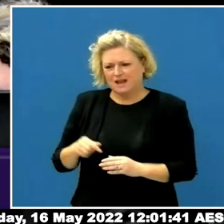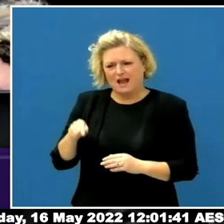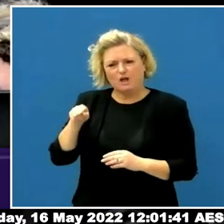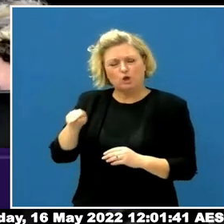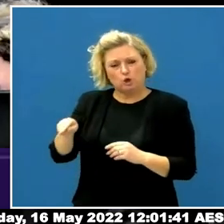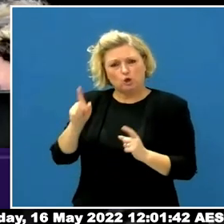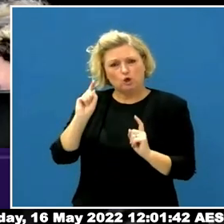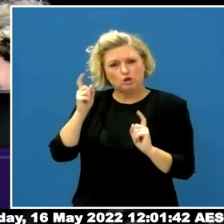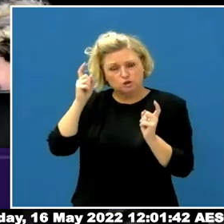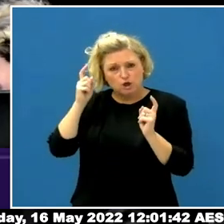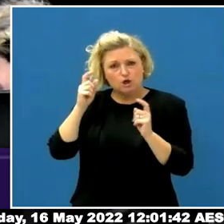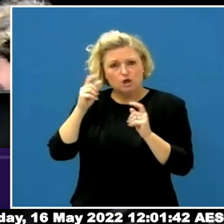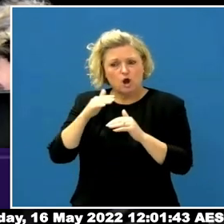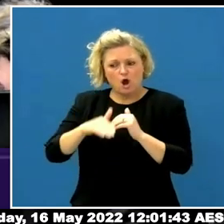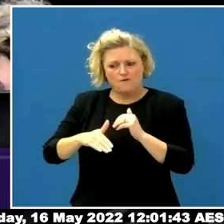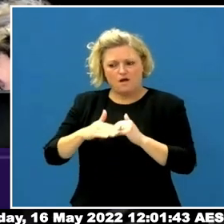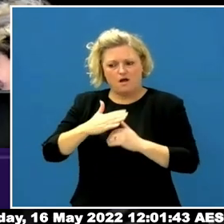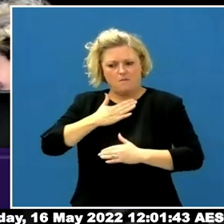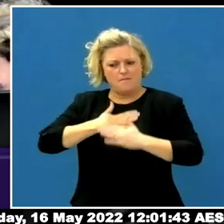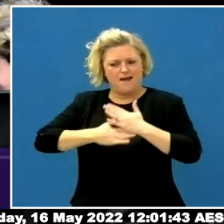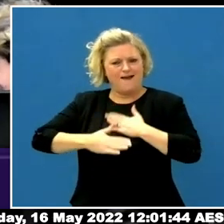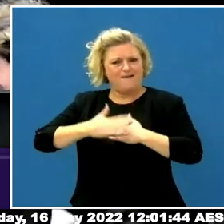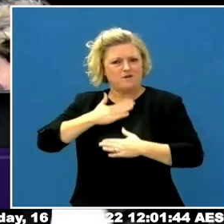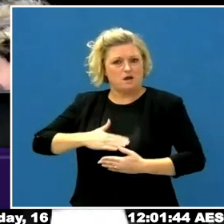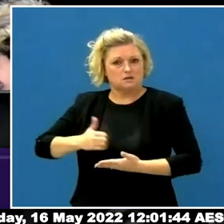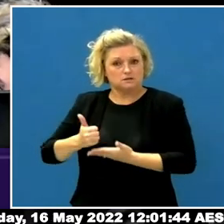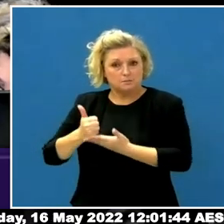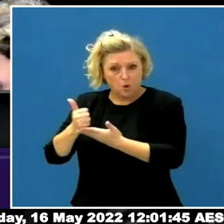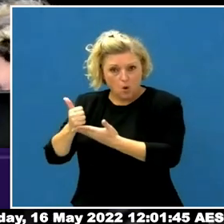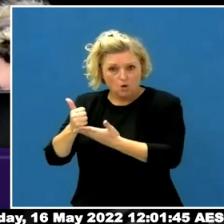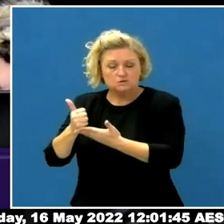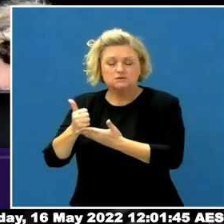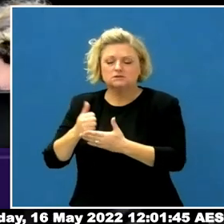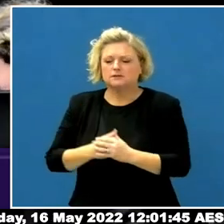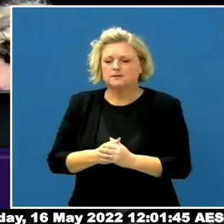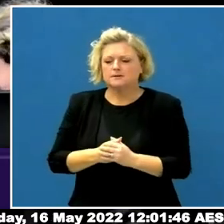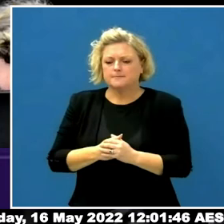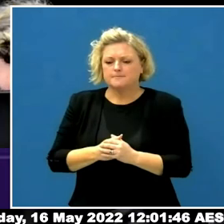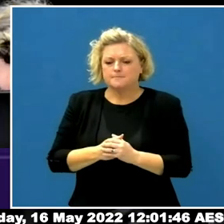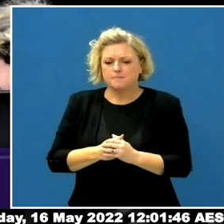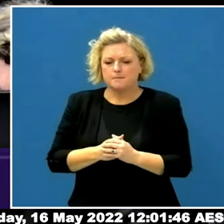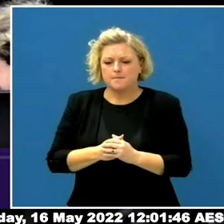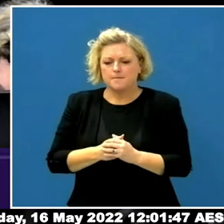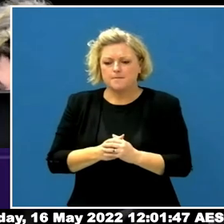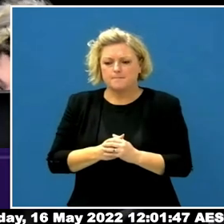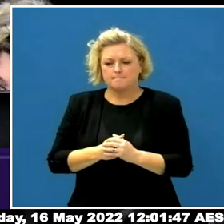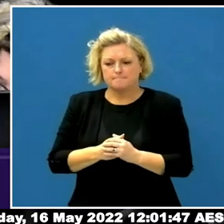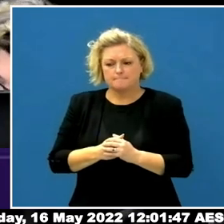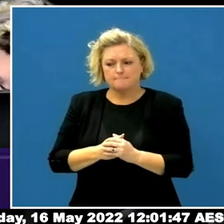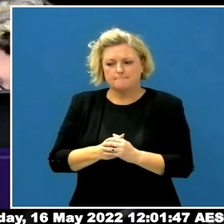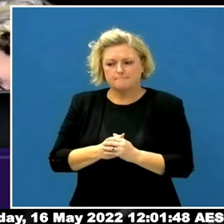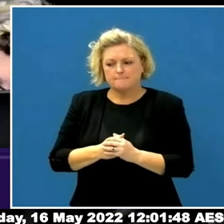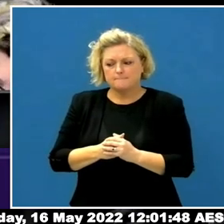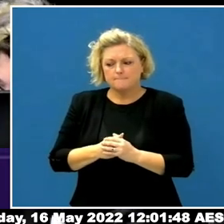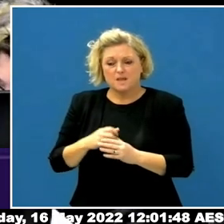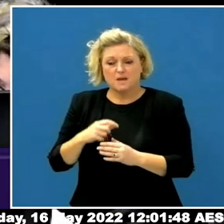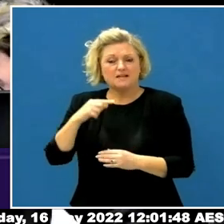Yes. MR FOGARTY: And whether his behaviour support plan - he had a behaviour support plan? SALLY: Yes, he did.